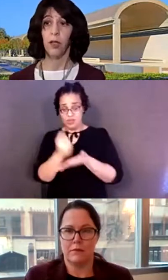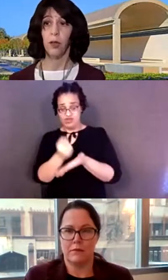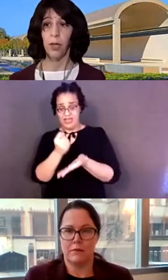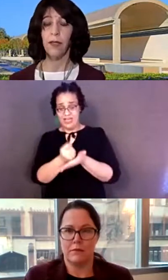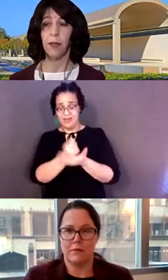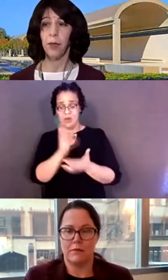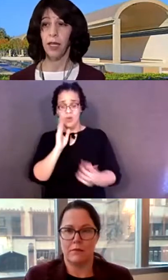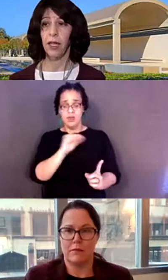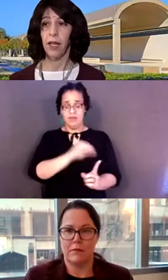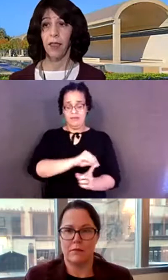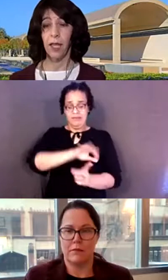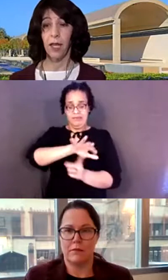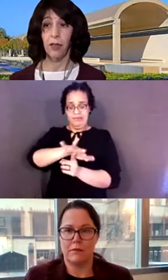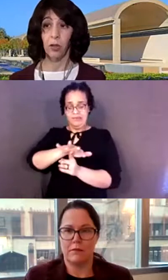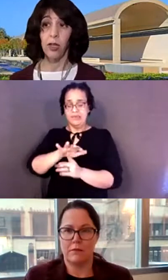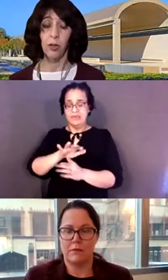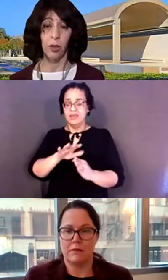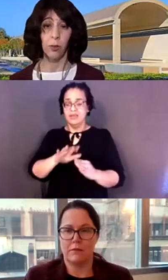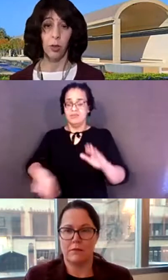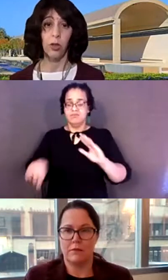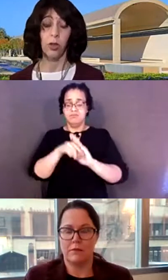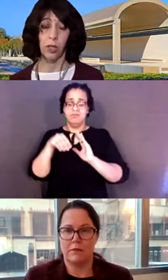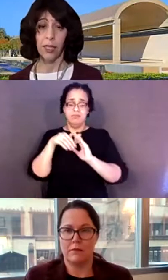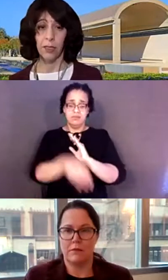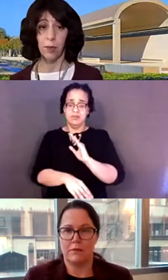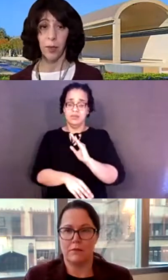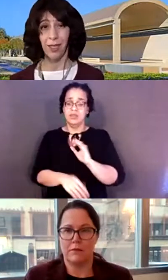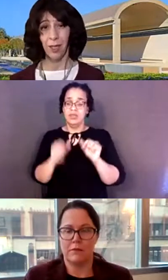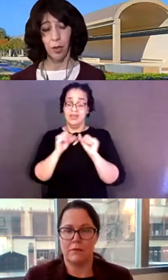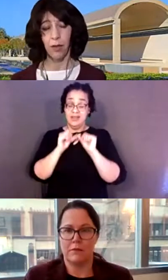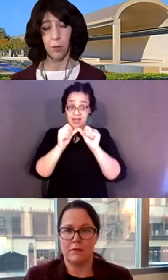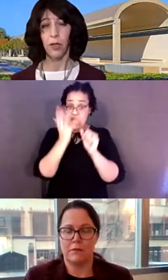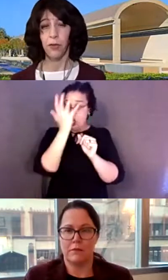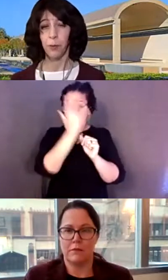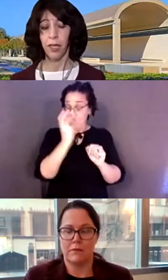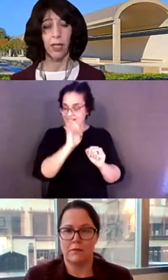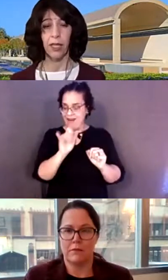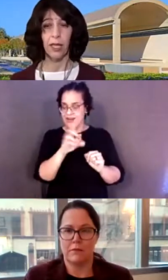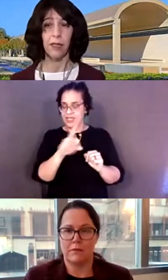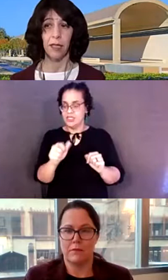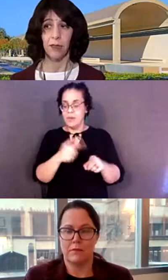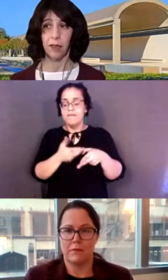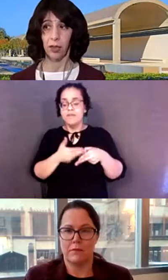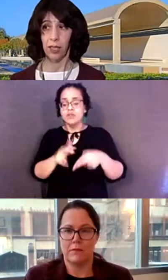create something that in the long term could look like a disability, but in this